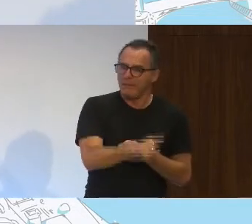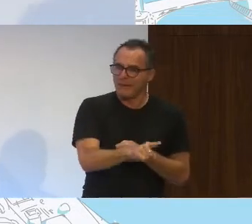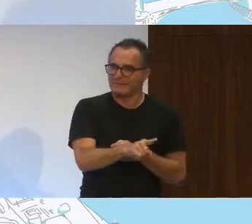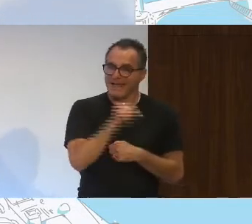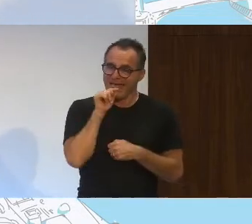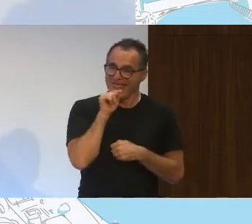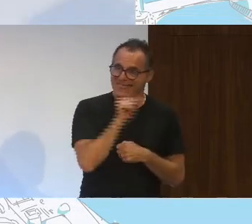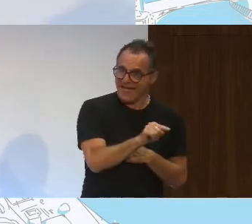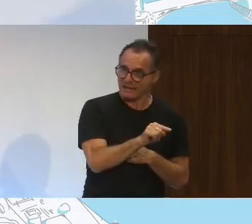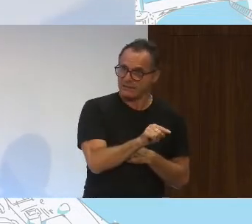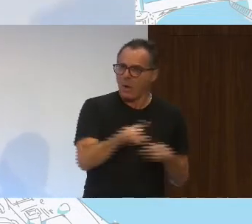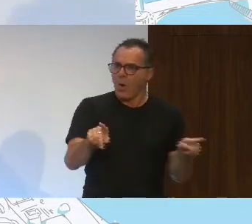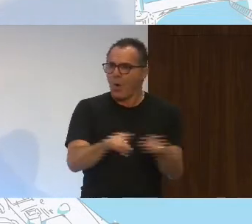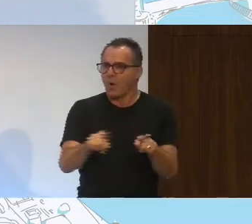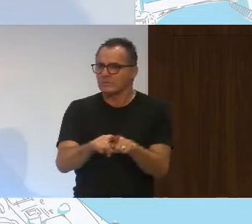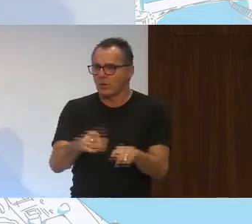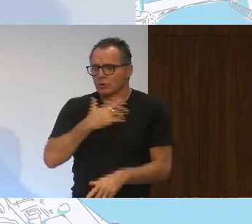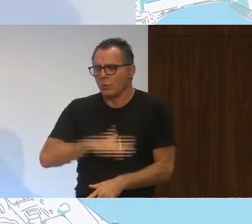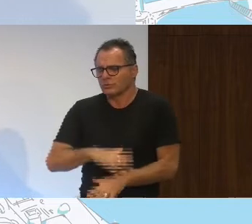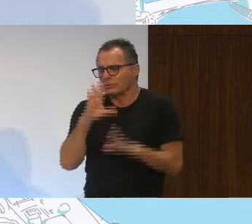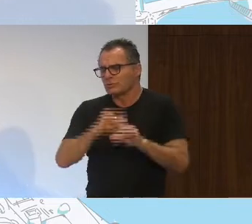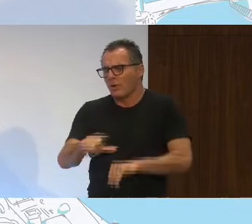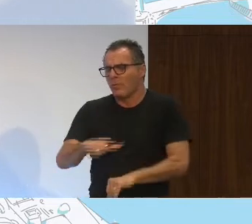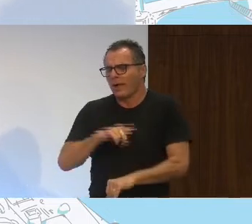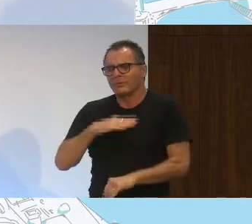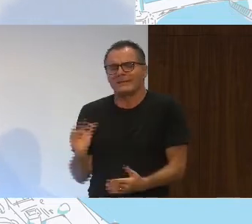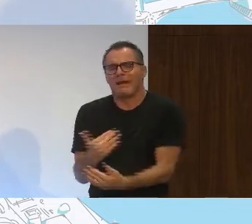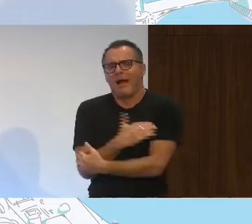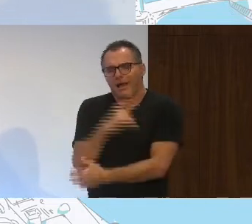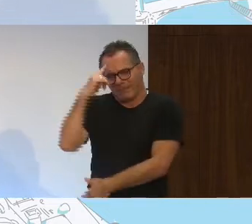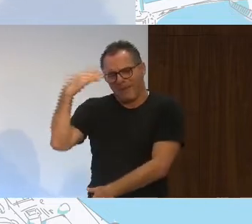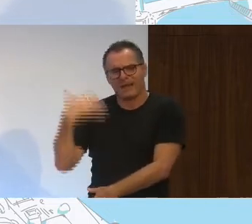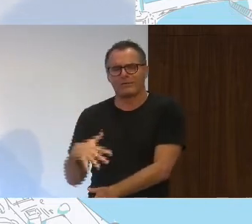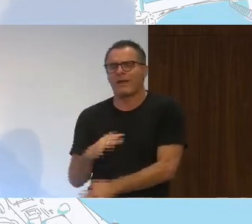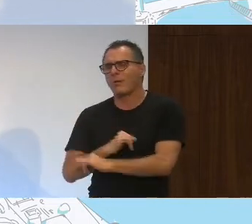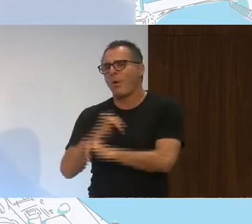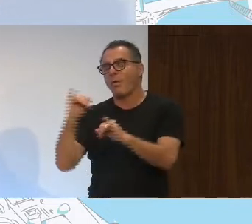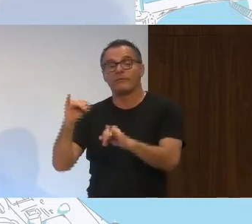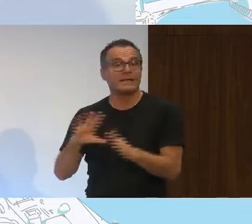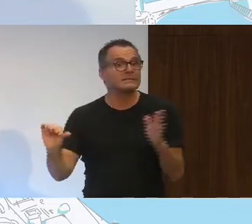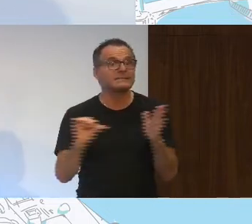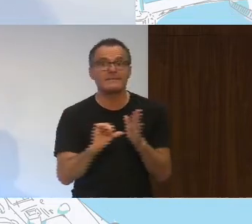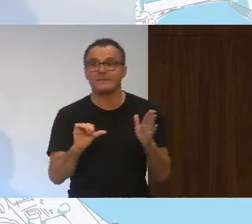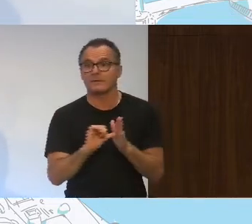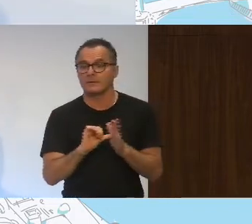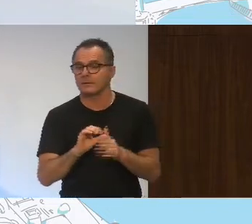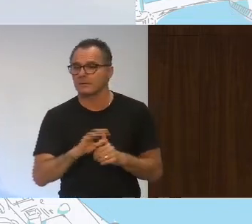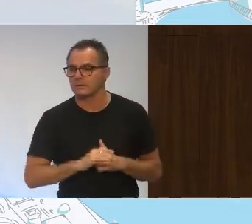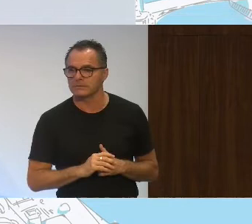is just curl up in a ball and get a hug gets a bit tricky. And I think the thing that I find difficult within the sphere of my brain